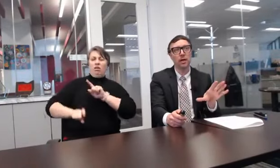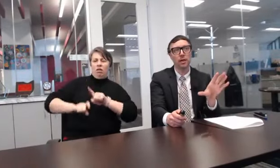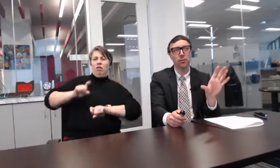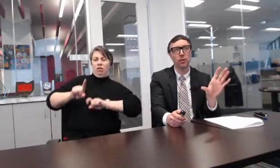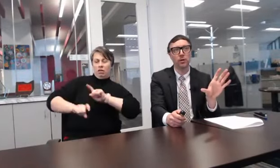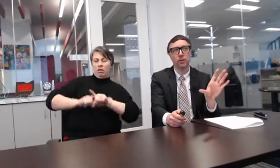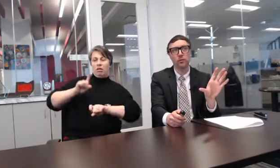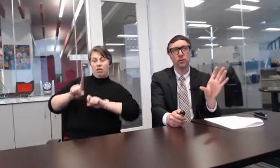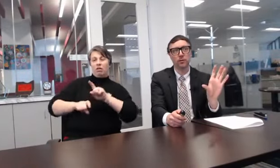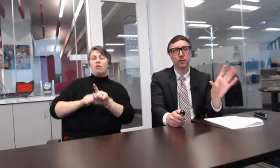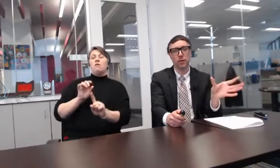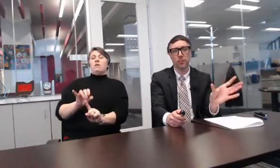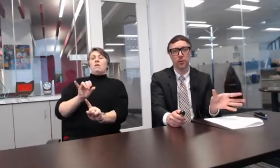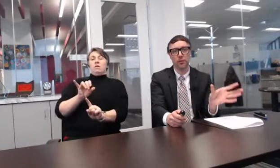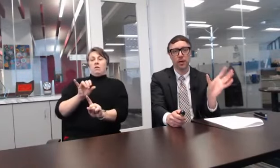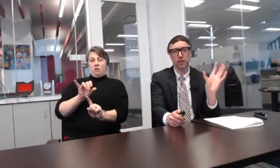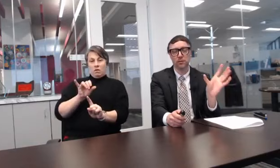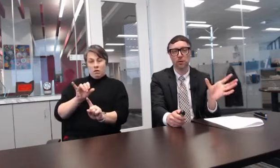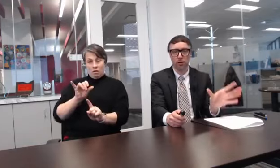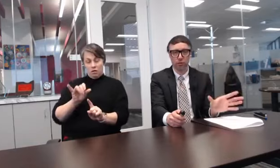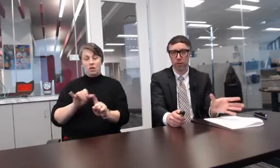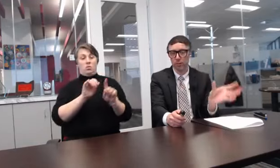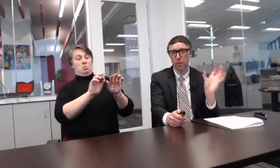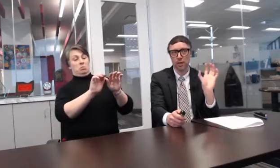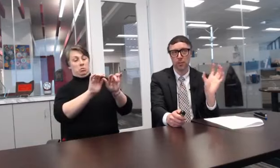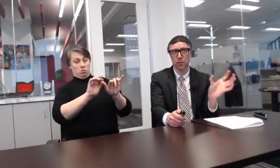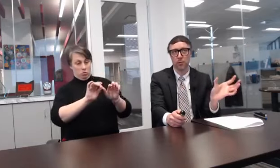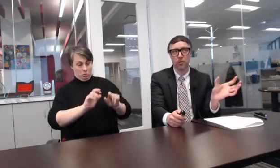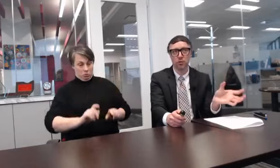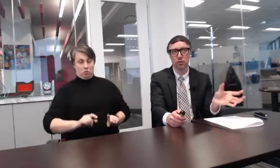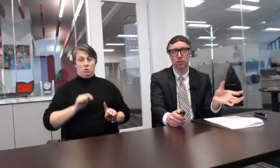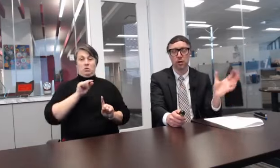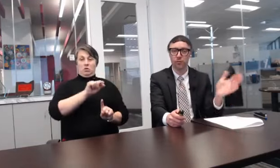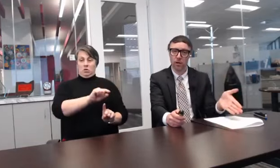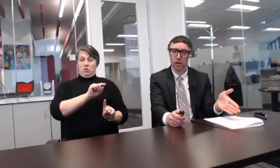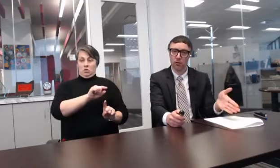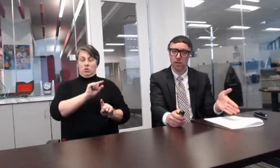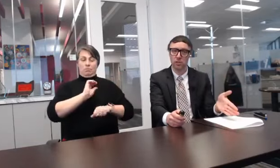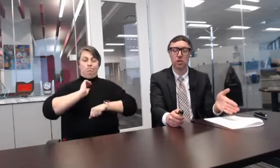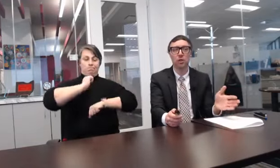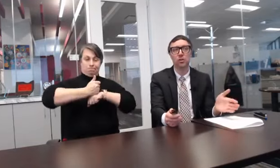and it will, it's a computerized algorithm and it will produce a funding range.